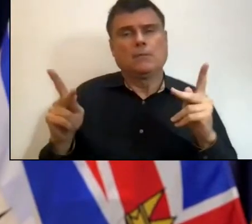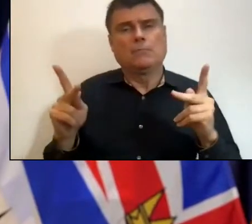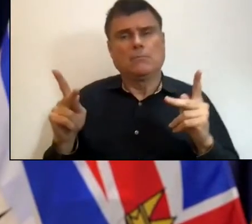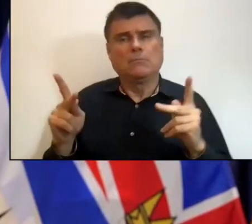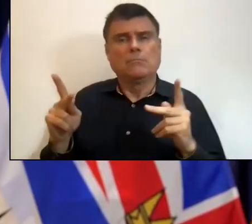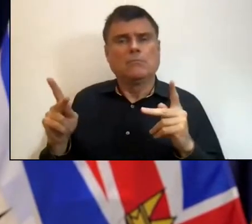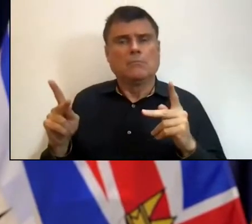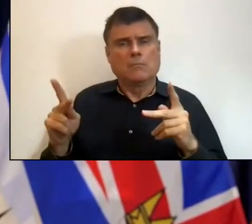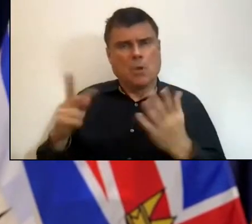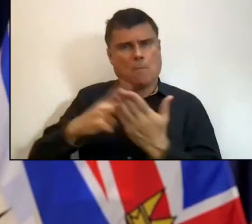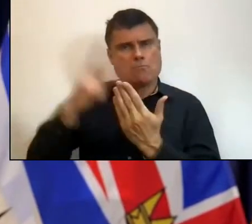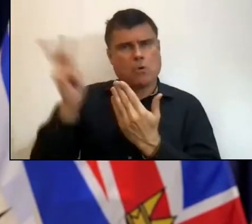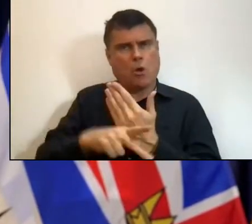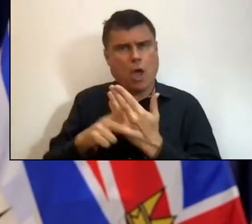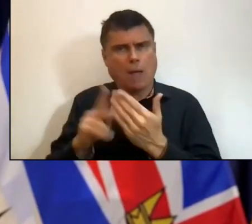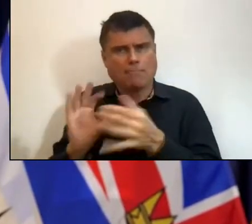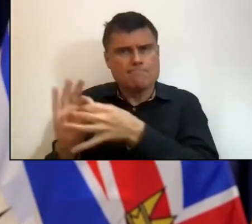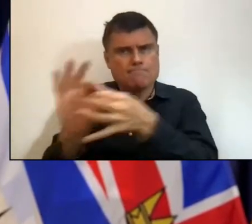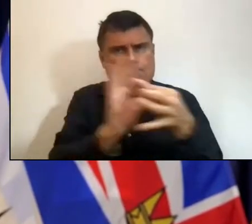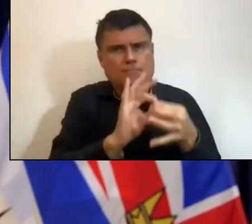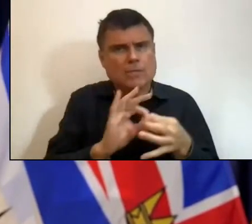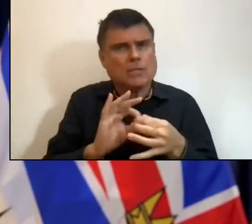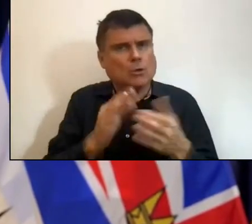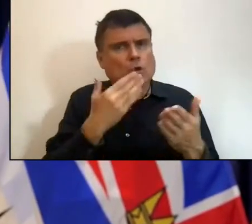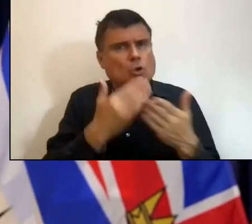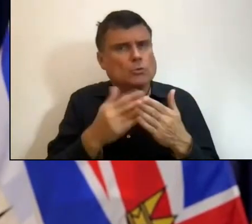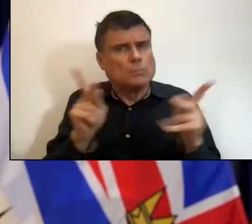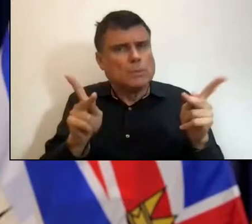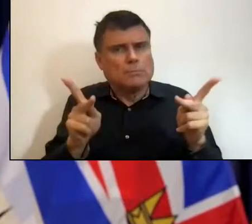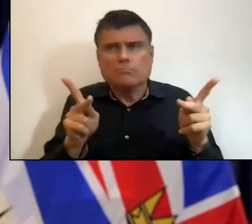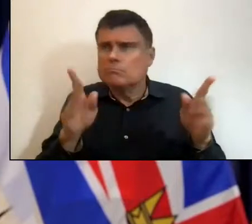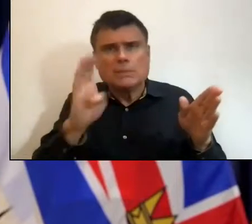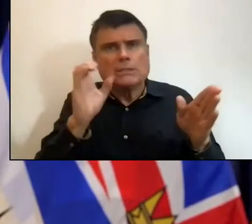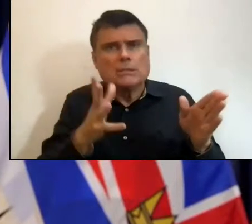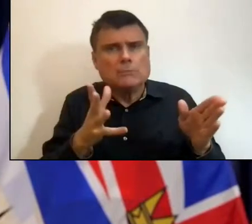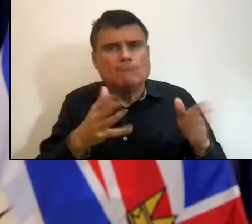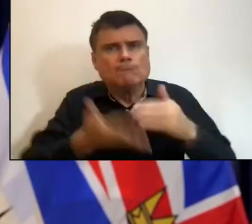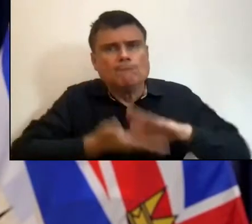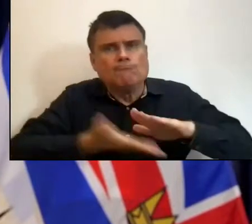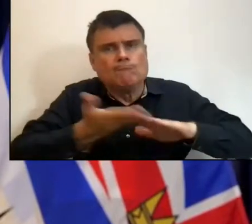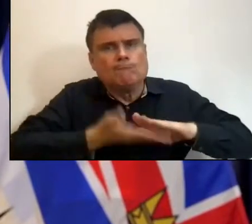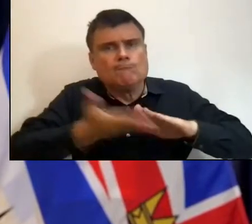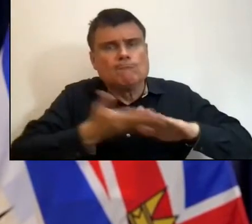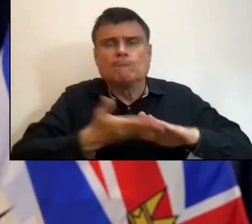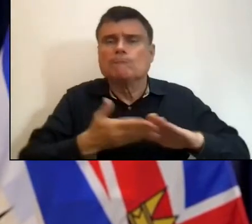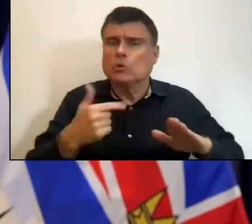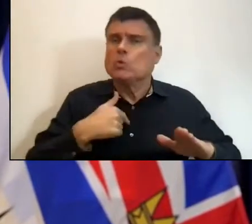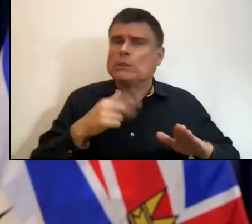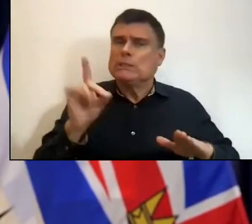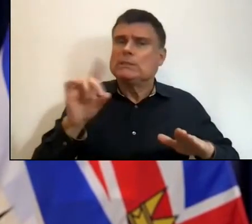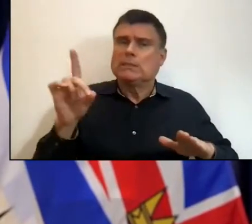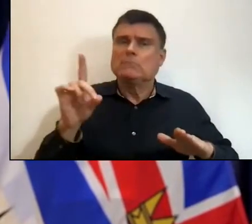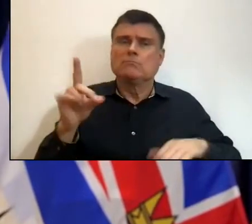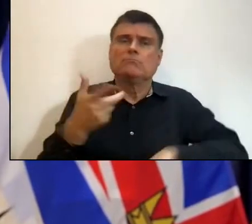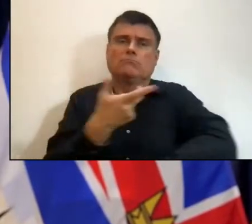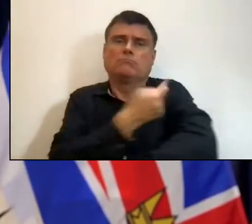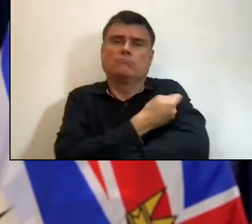and we announced it and laid it out in detail earlier. And other jurisdictions.